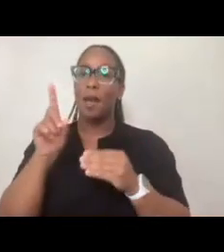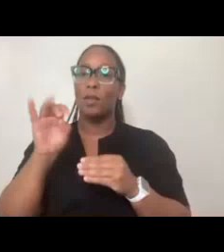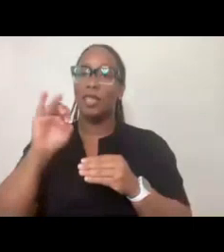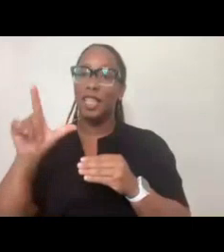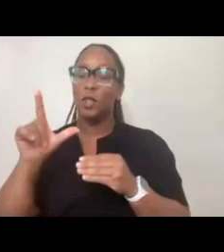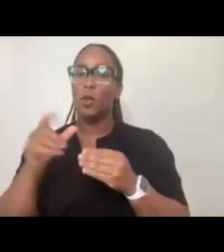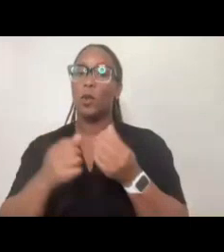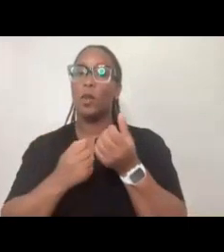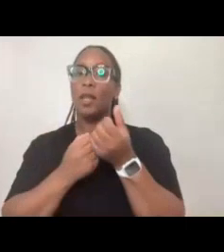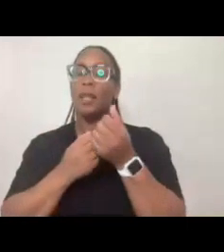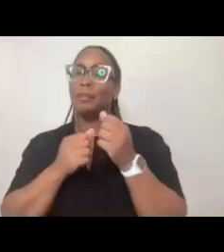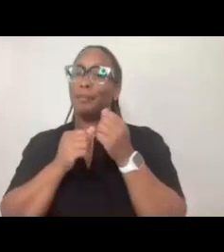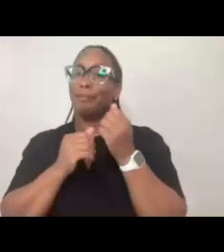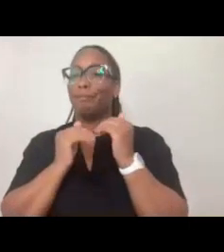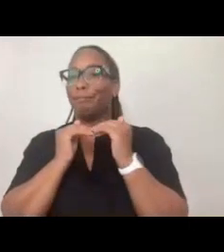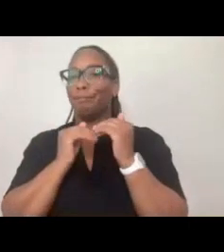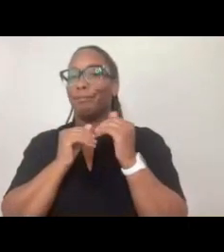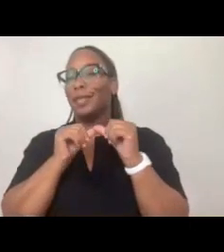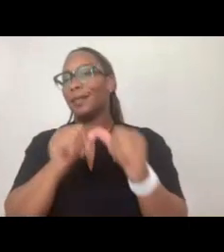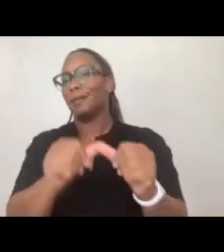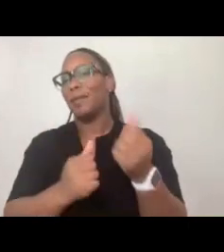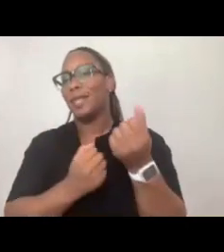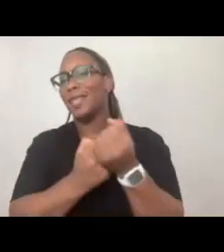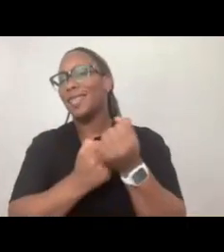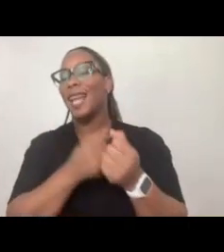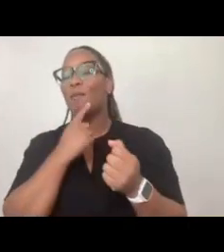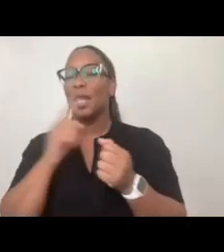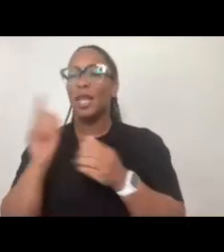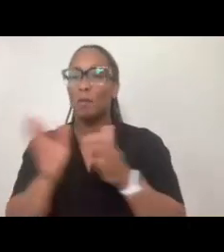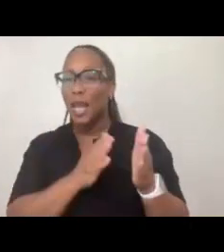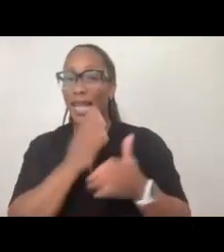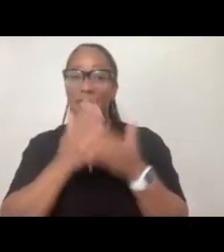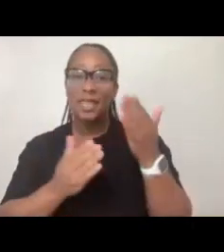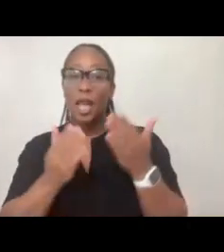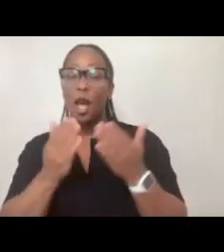Plans and the current initiatives, you know some of the work that's already